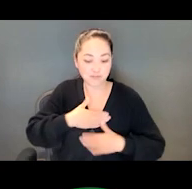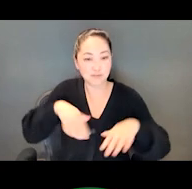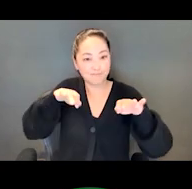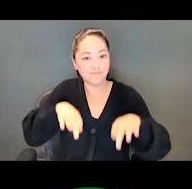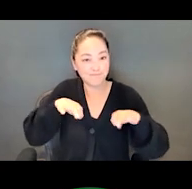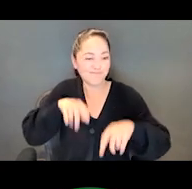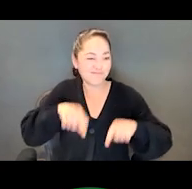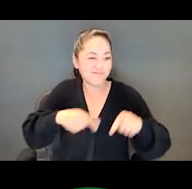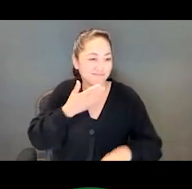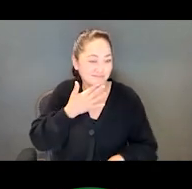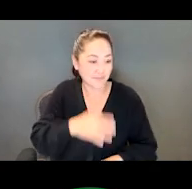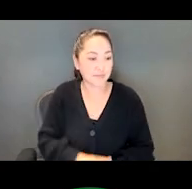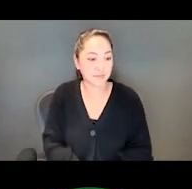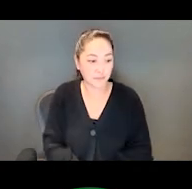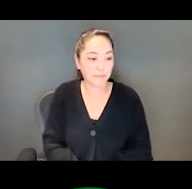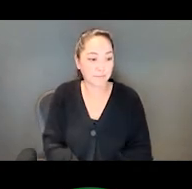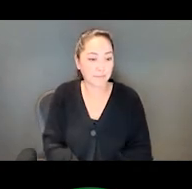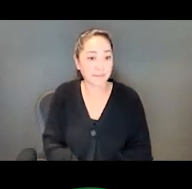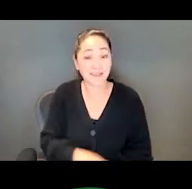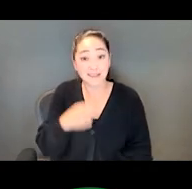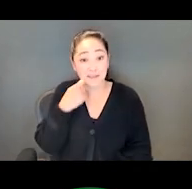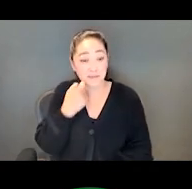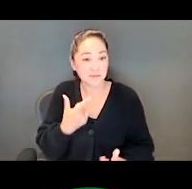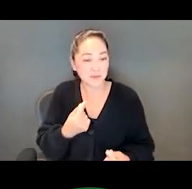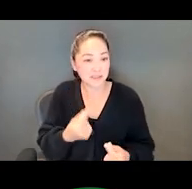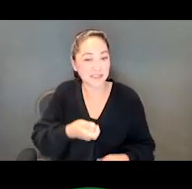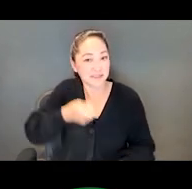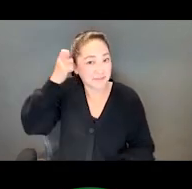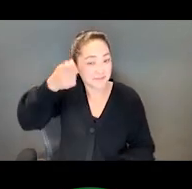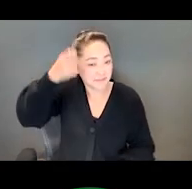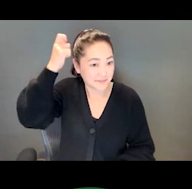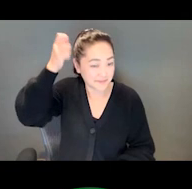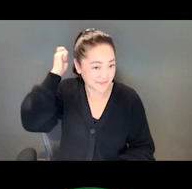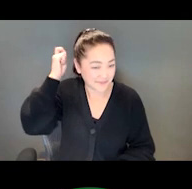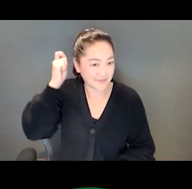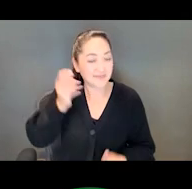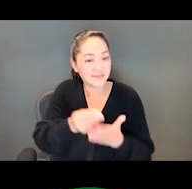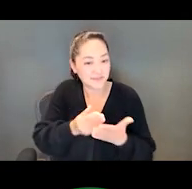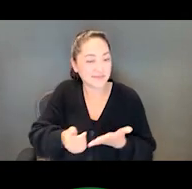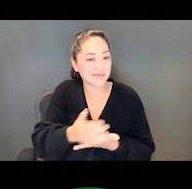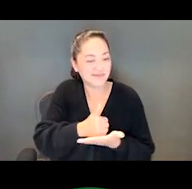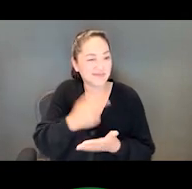I did a shade your head challenge to raise can money for cancer so that's why I now have short hair.